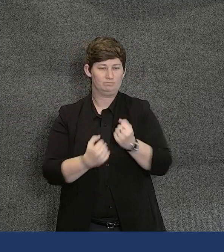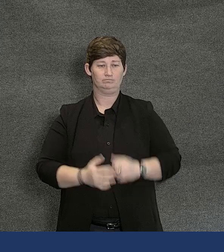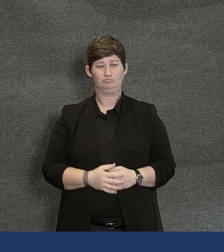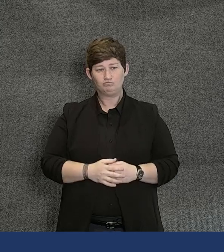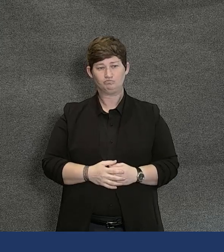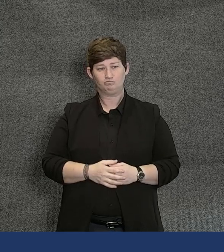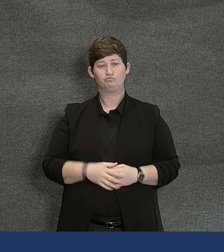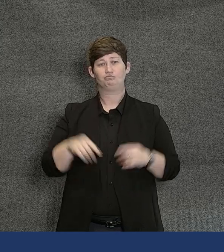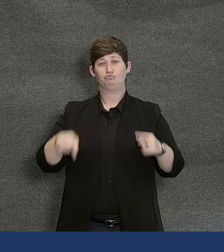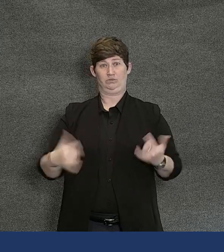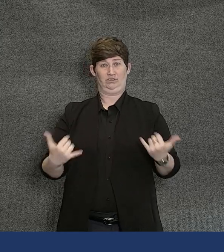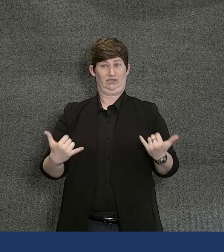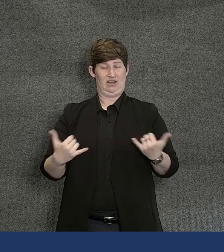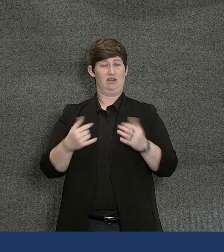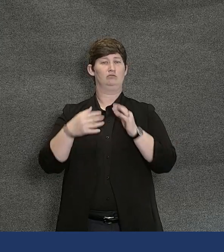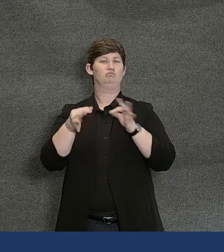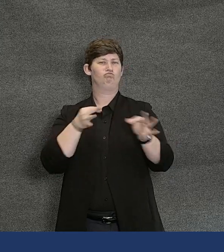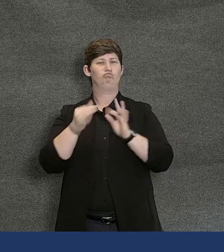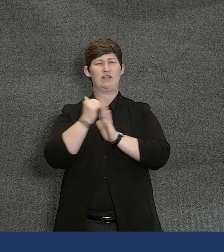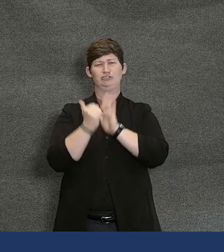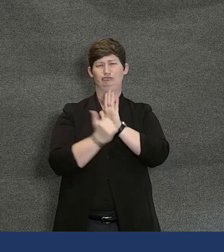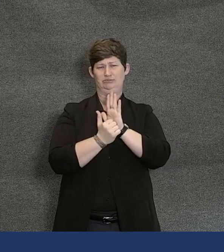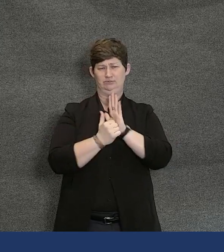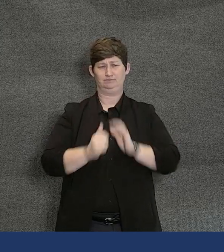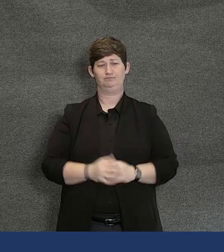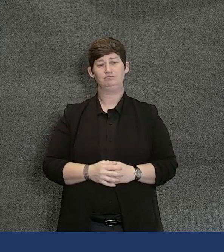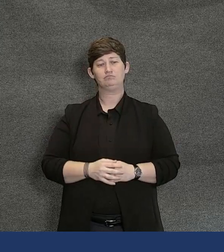Program details and times are approximate and subject